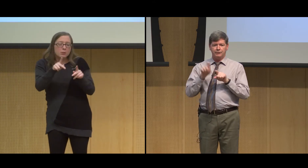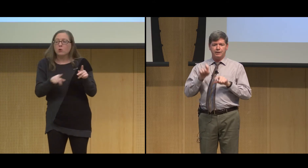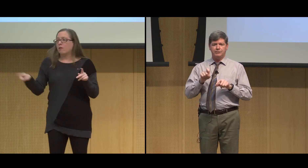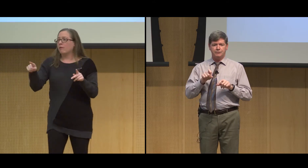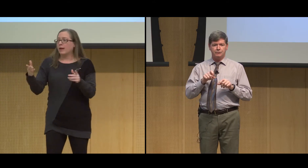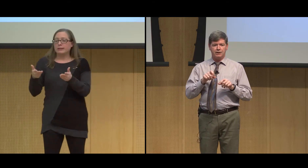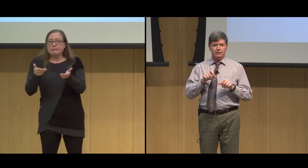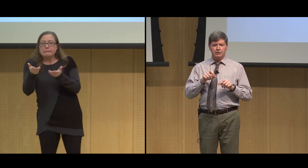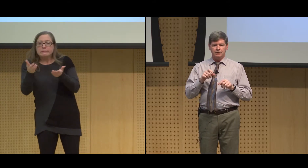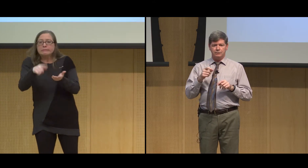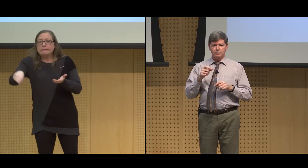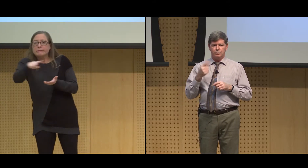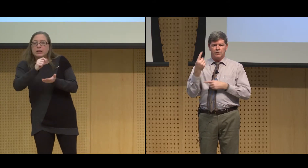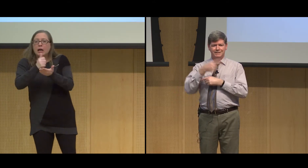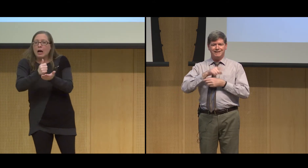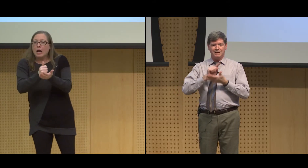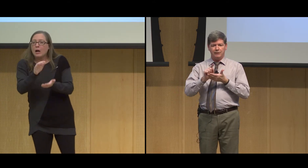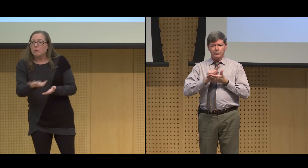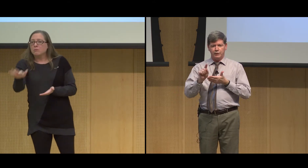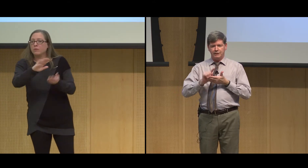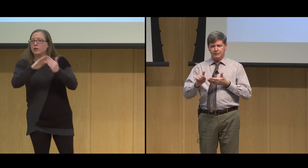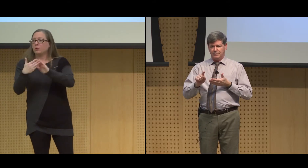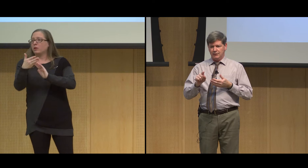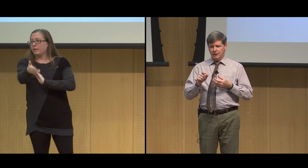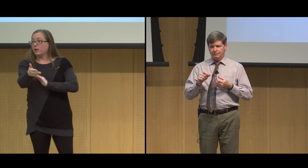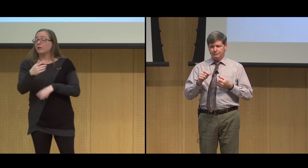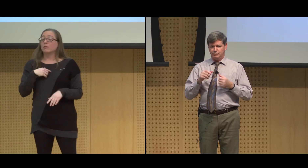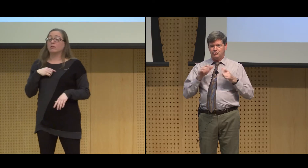Um, I also had to, uh, one day every week